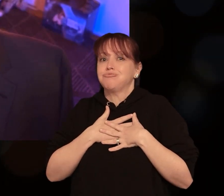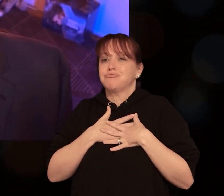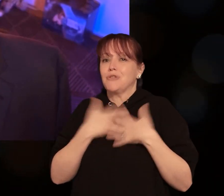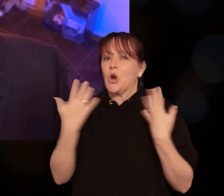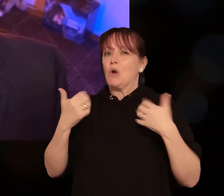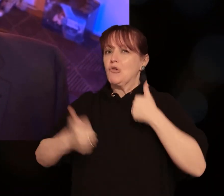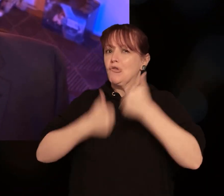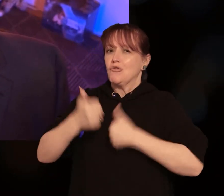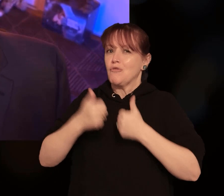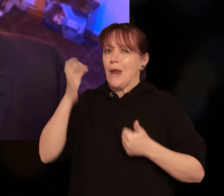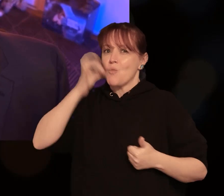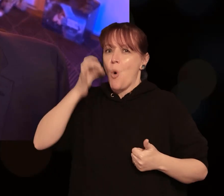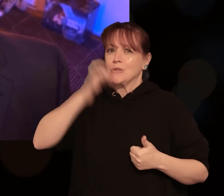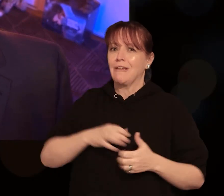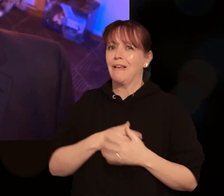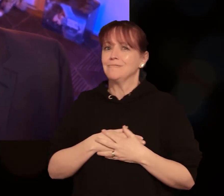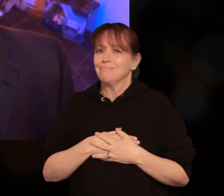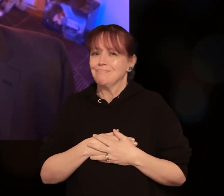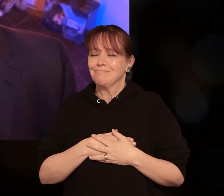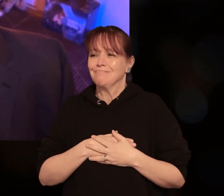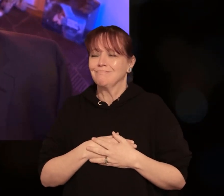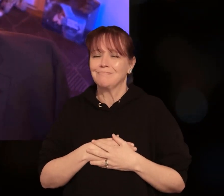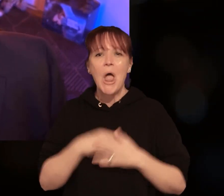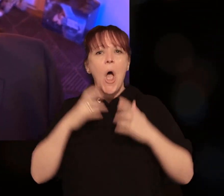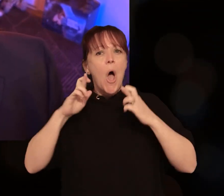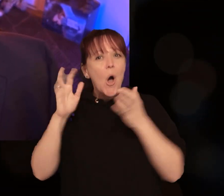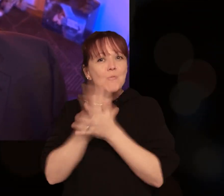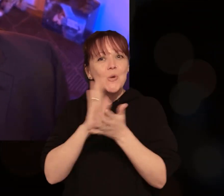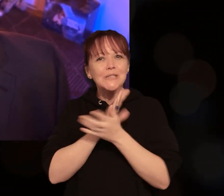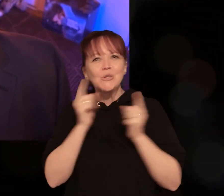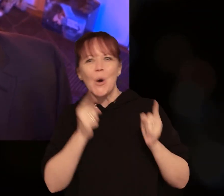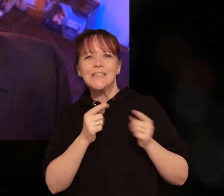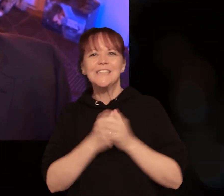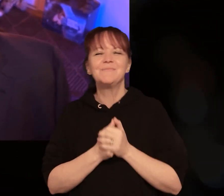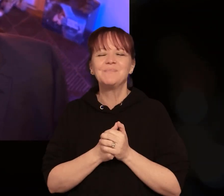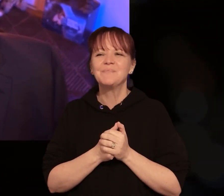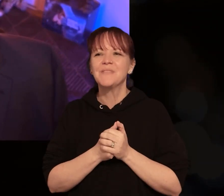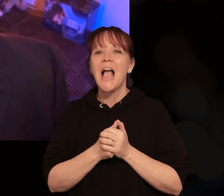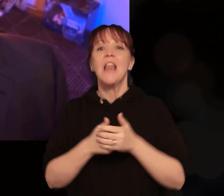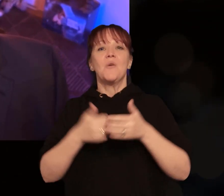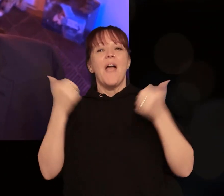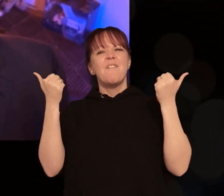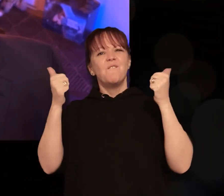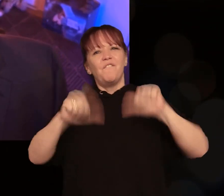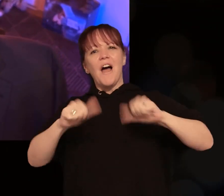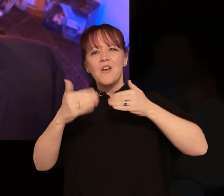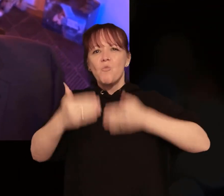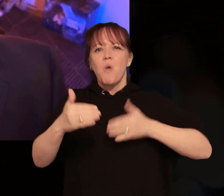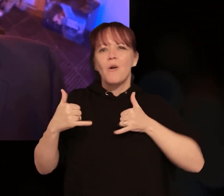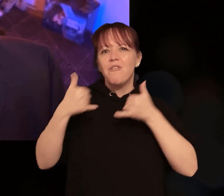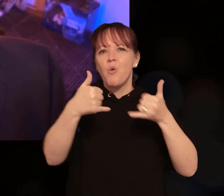WHEEZING Yeah, great water. I hope you enjoyed that. Now on to our final block of awards.